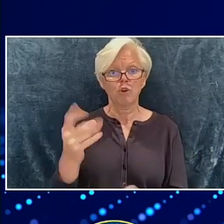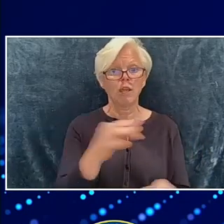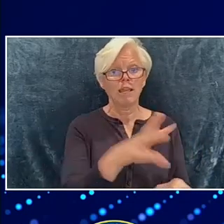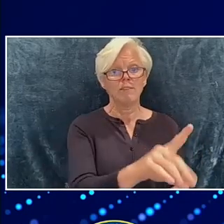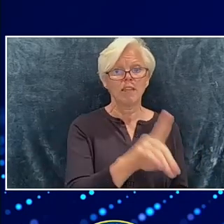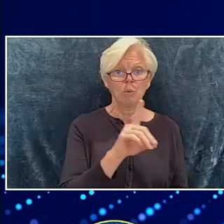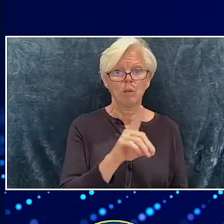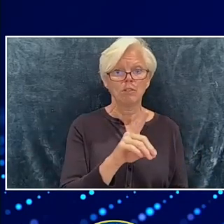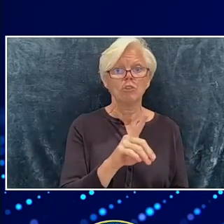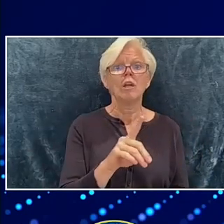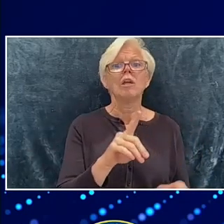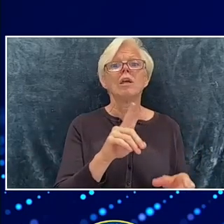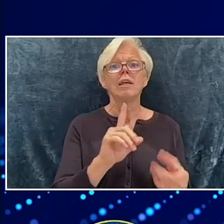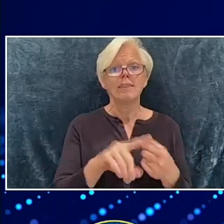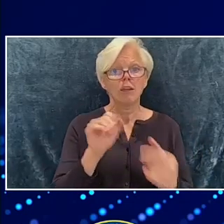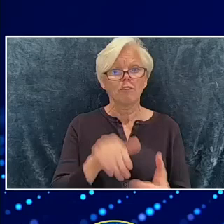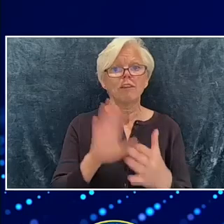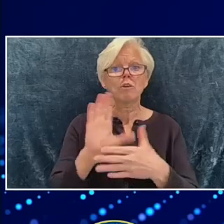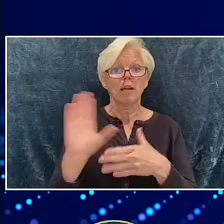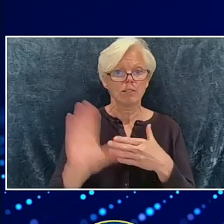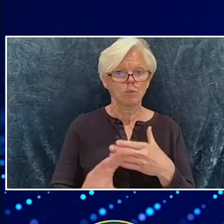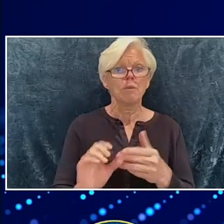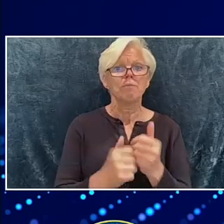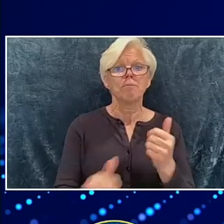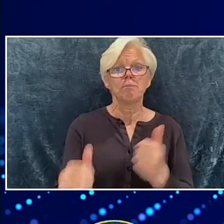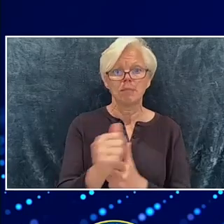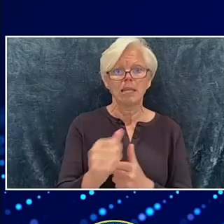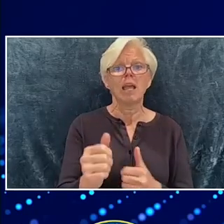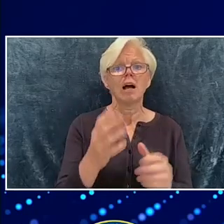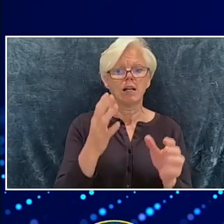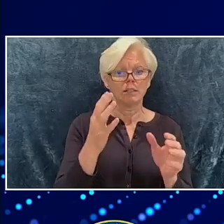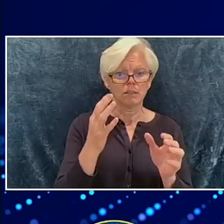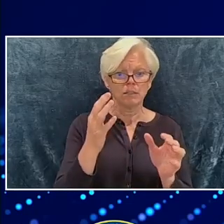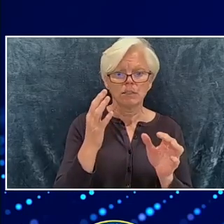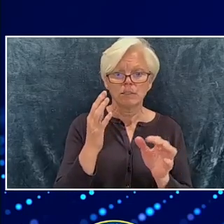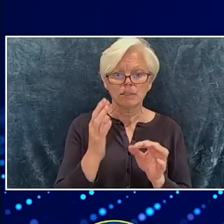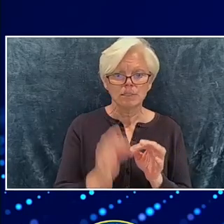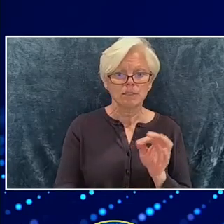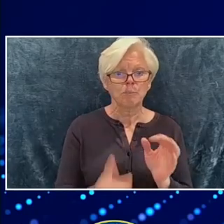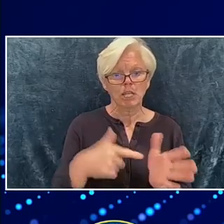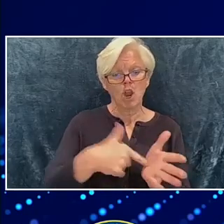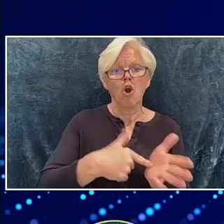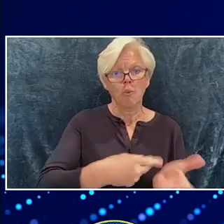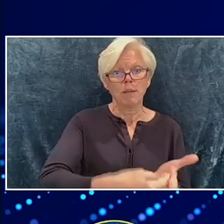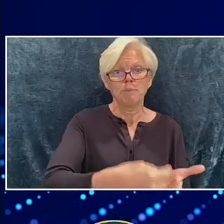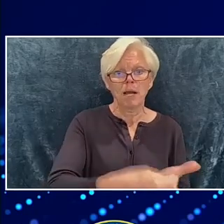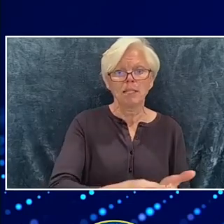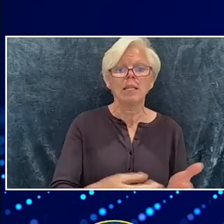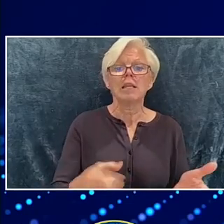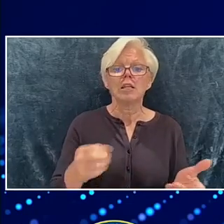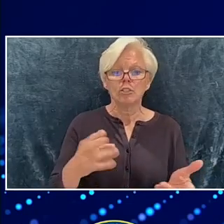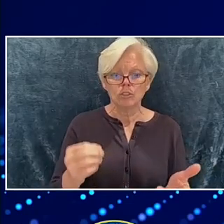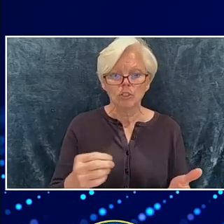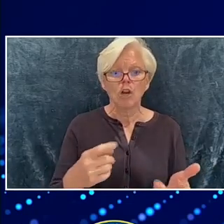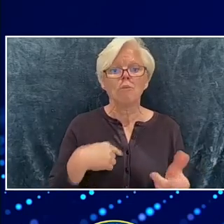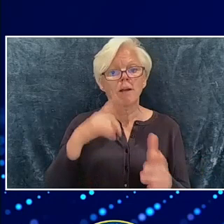IV, they are faced with consequences beyond simply owing a debt. In my research, I sampled 12 higher education institutions across the state,